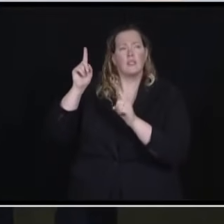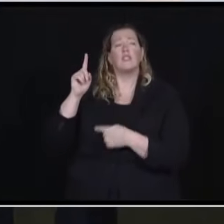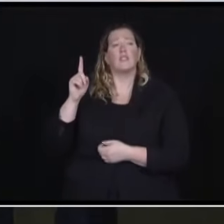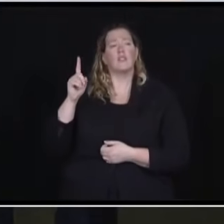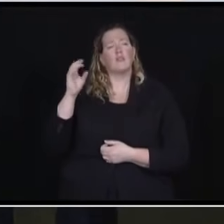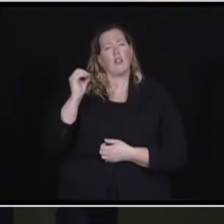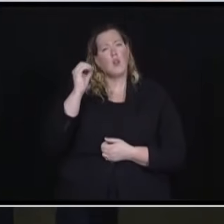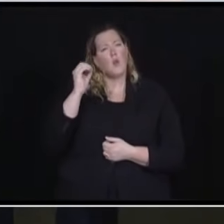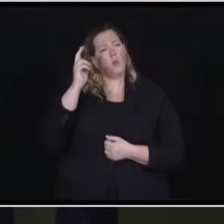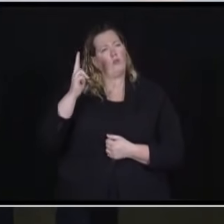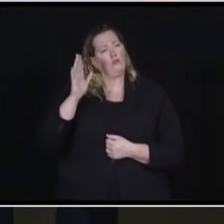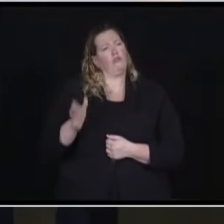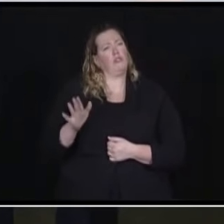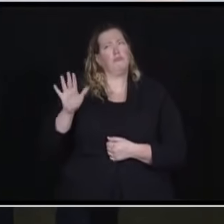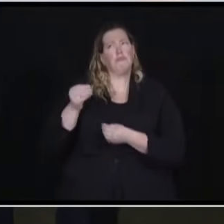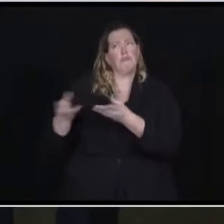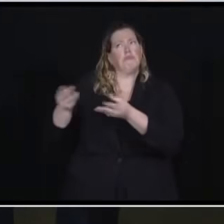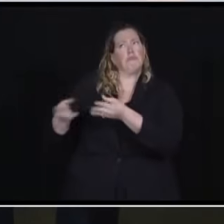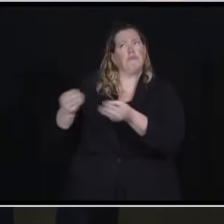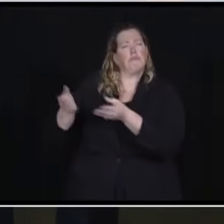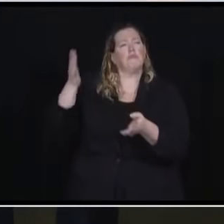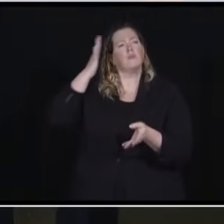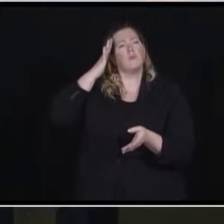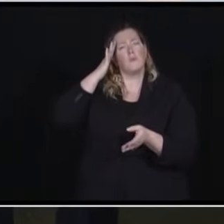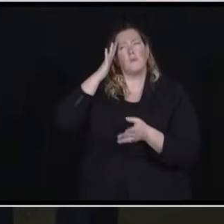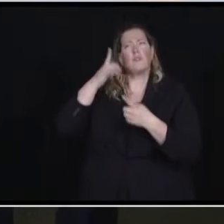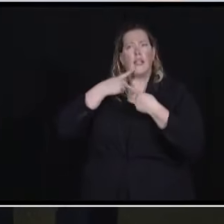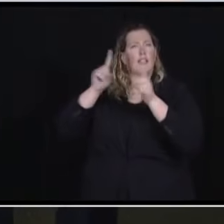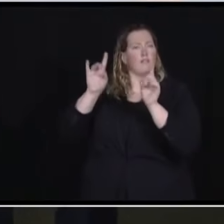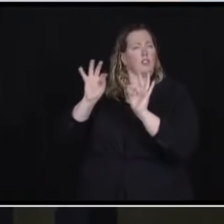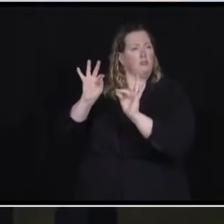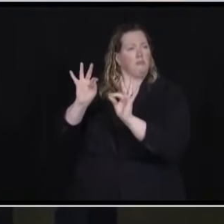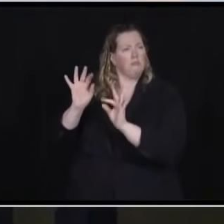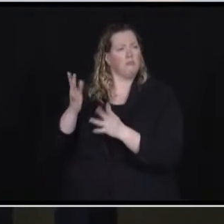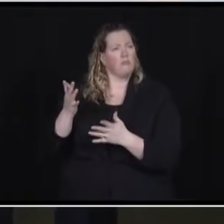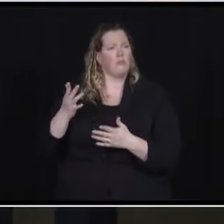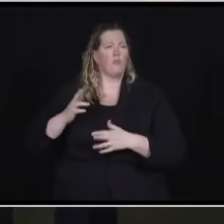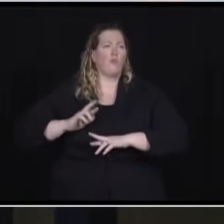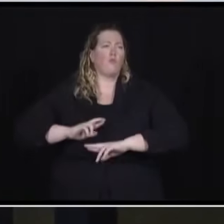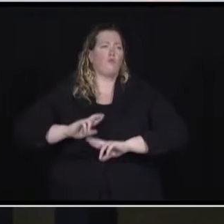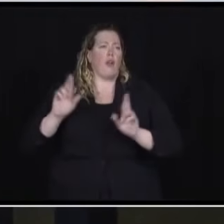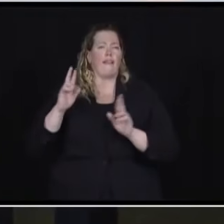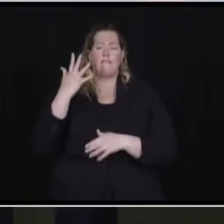As far as the flu campaign is concerned, we did order almost a million doses more this